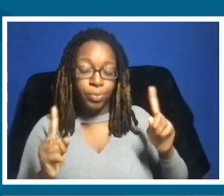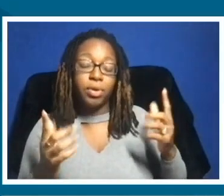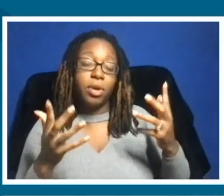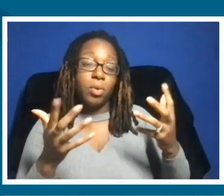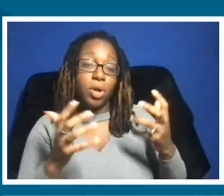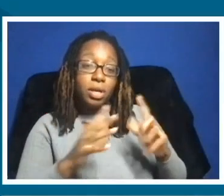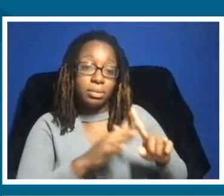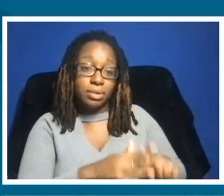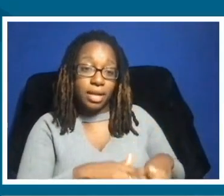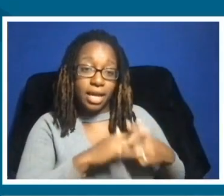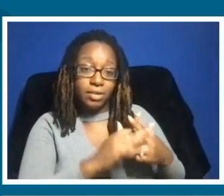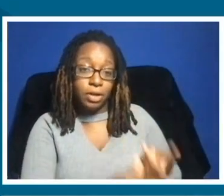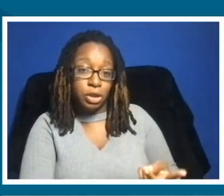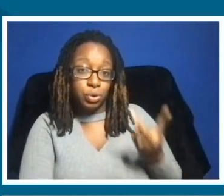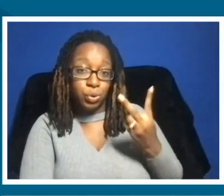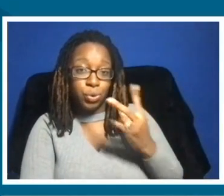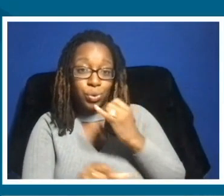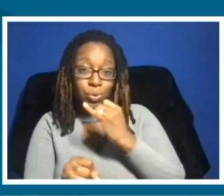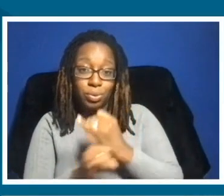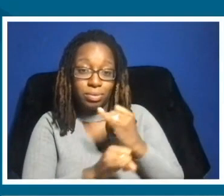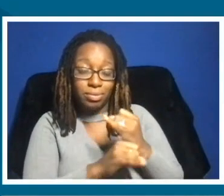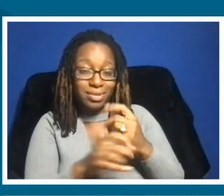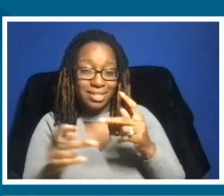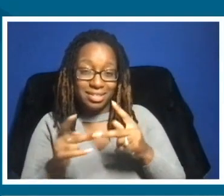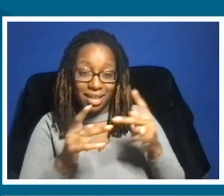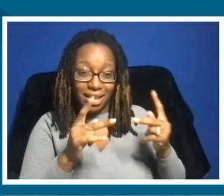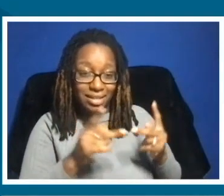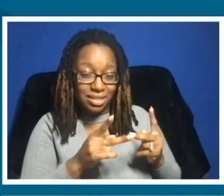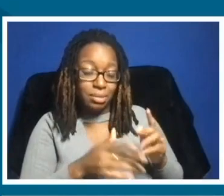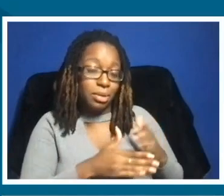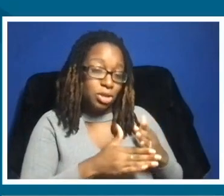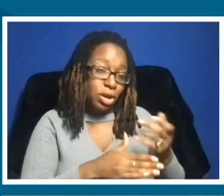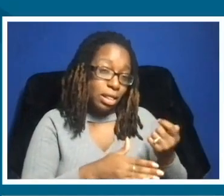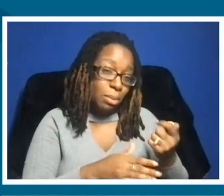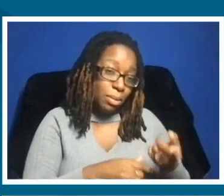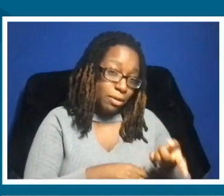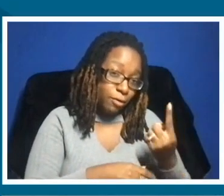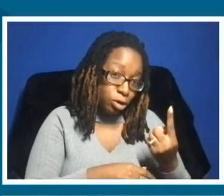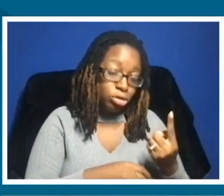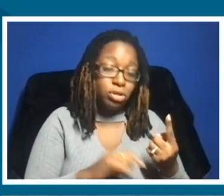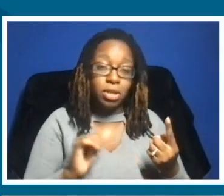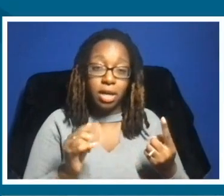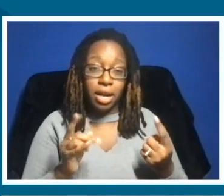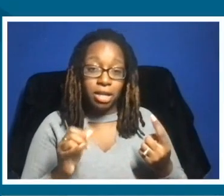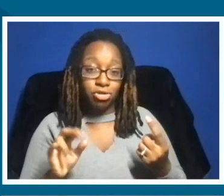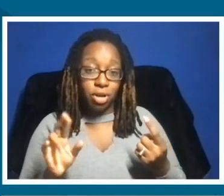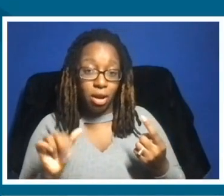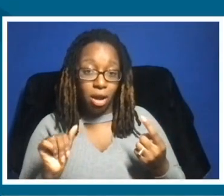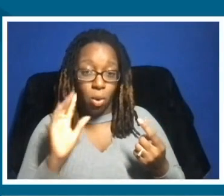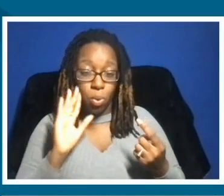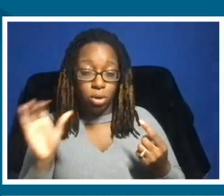two sites i'm going to share a little bit about the first site and then andrea will share about the second site these